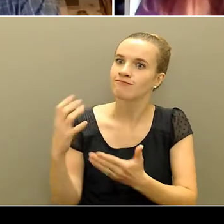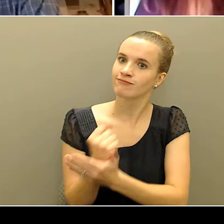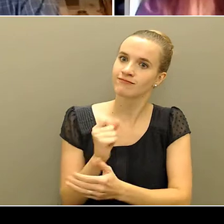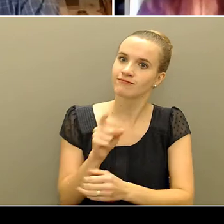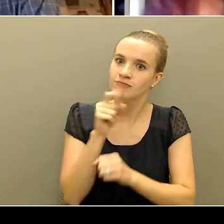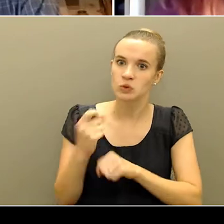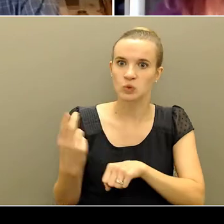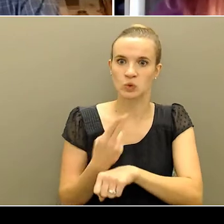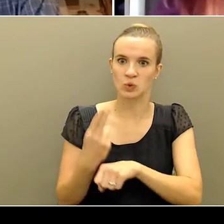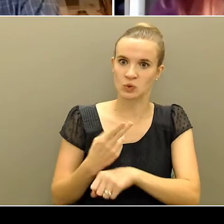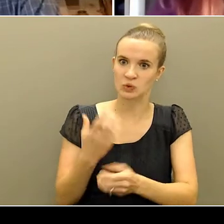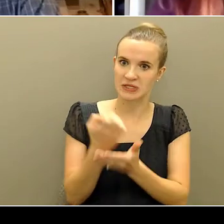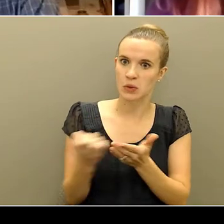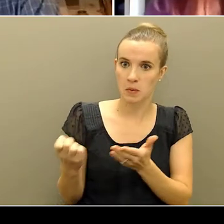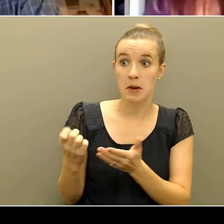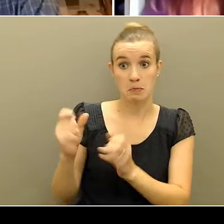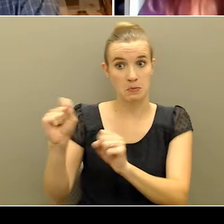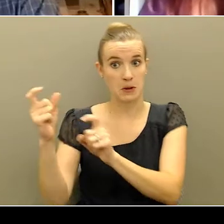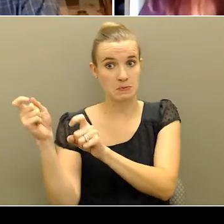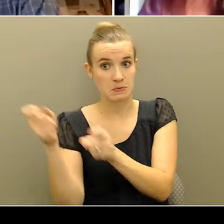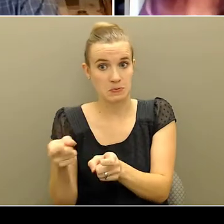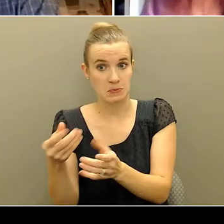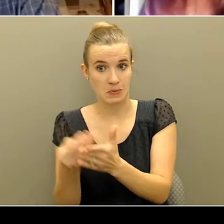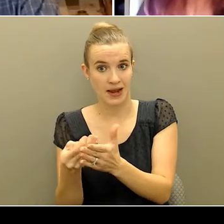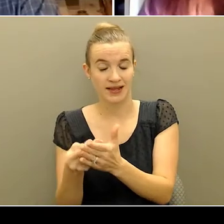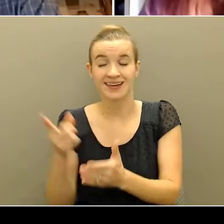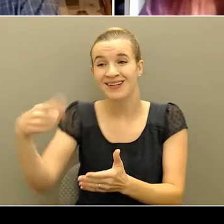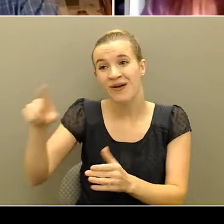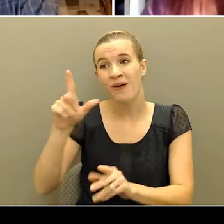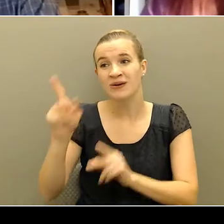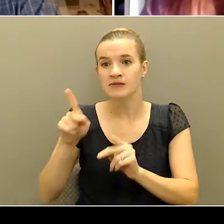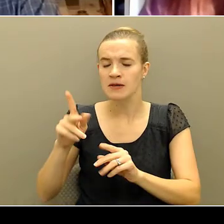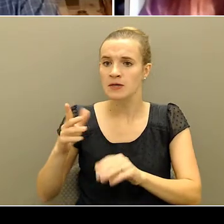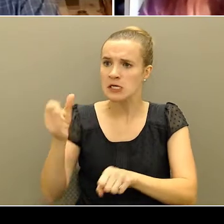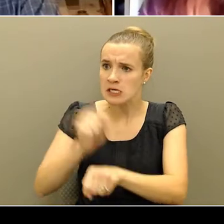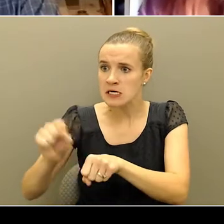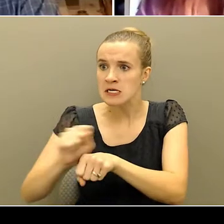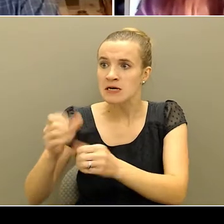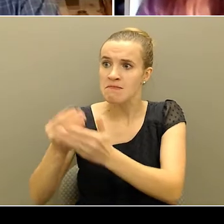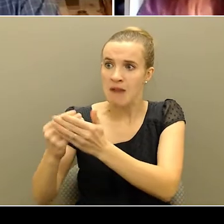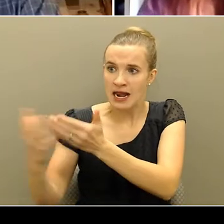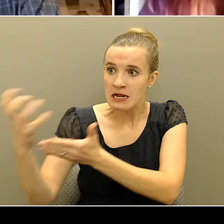know, don't take advantage of the system, but like, you know, go for it. Like, if there's something that you, you're really interested in, you know,